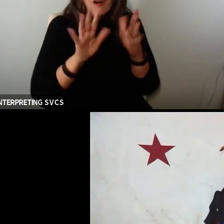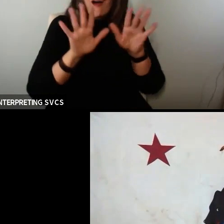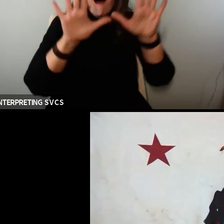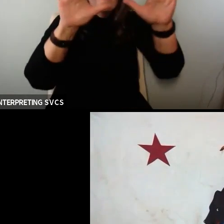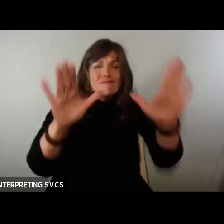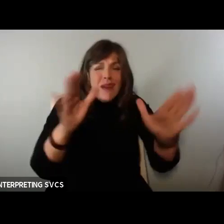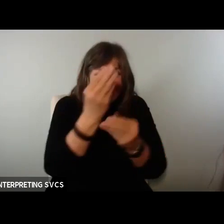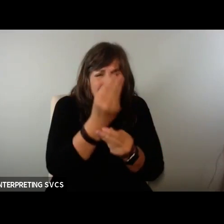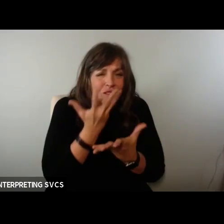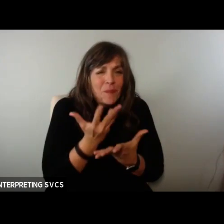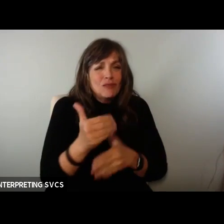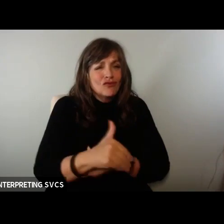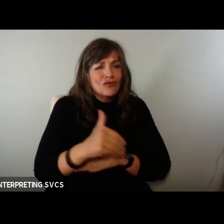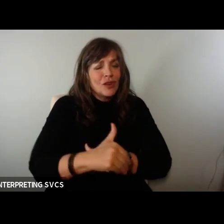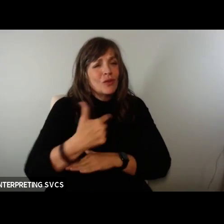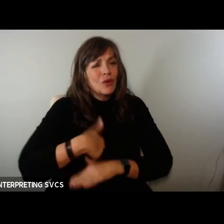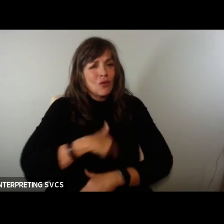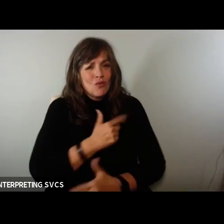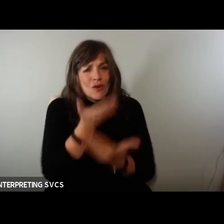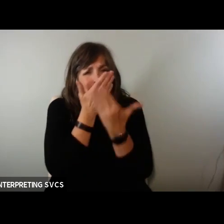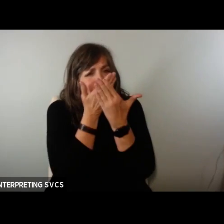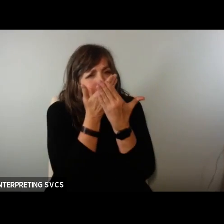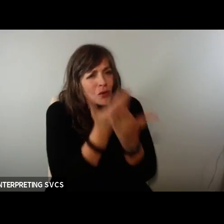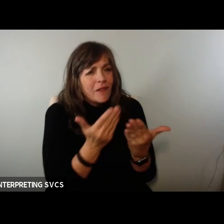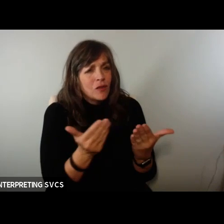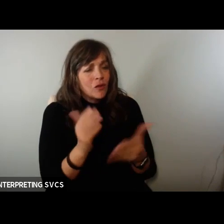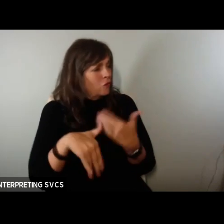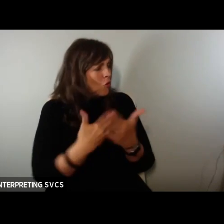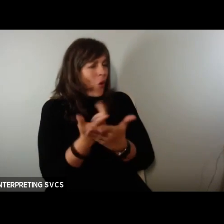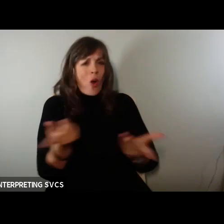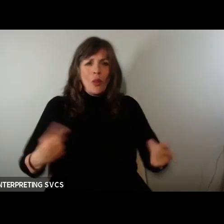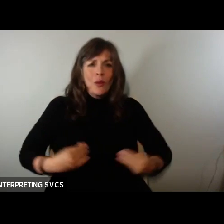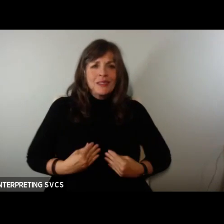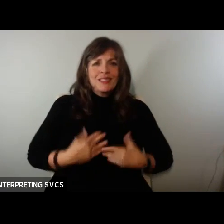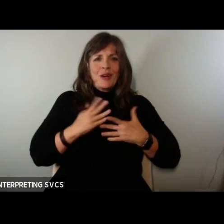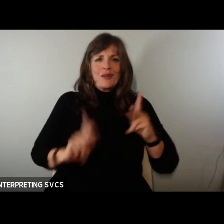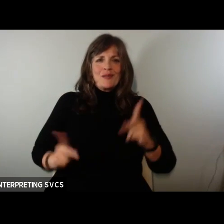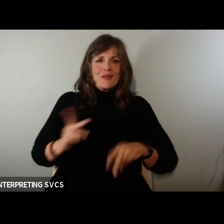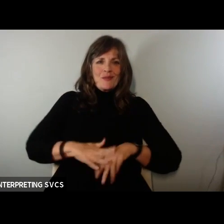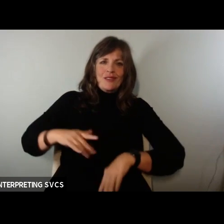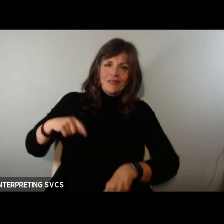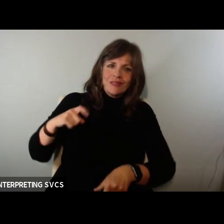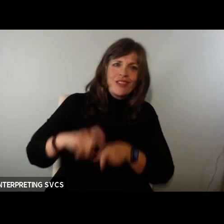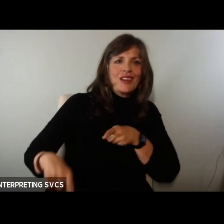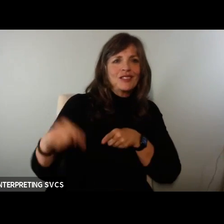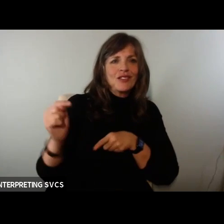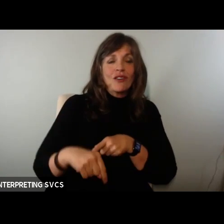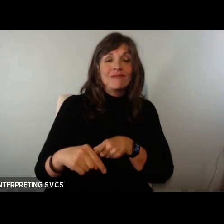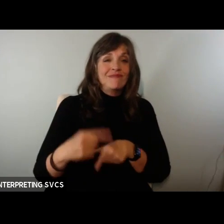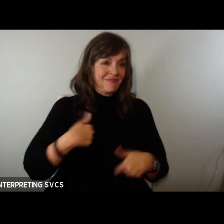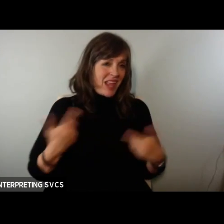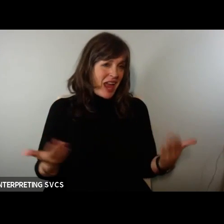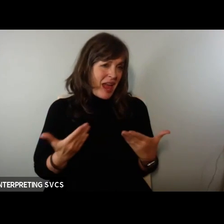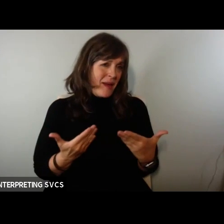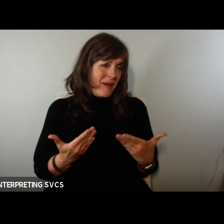and we're grateful to all of the inspiring folks who are on this call. I'm here to be the bearer of bad news.